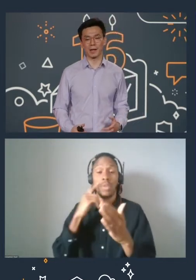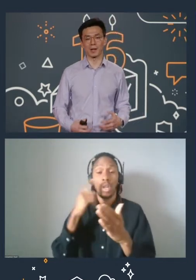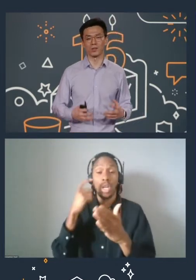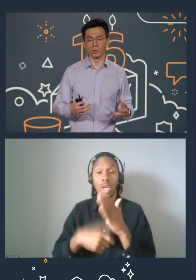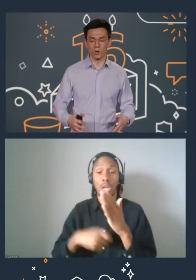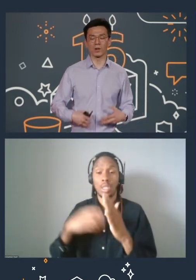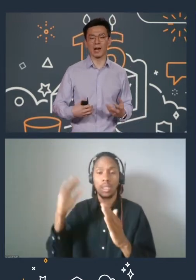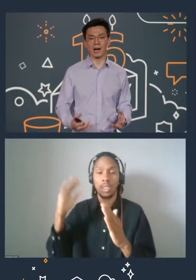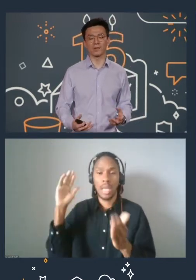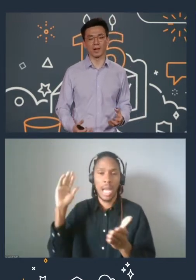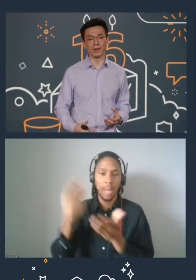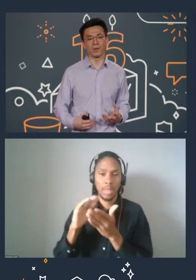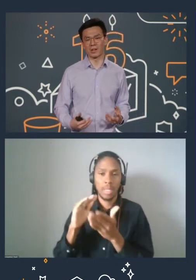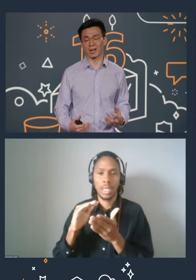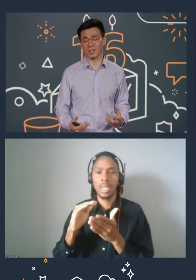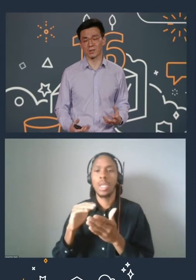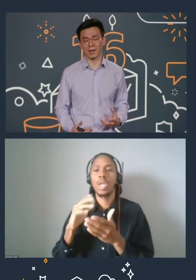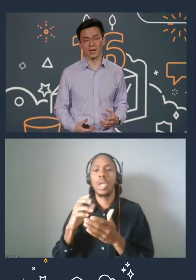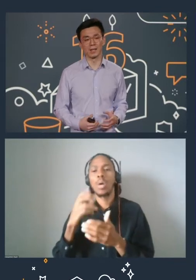and you wanna have a very customized